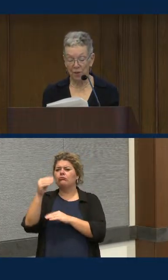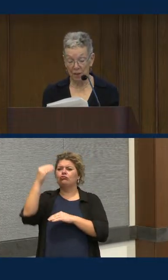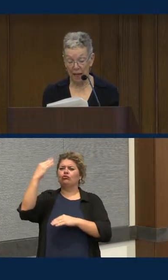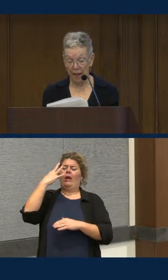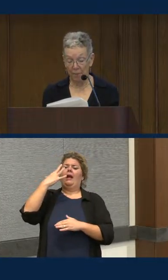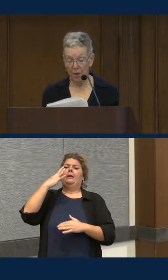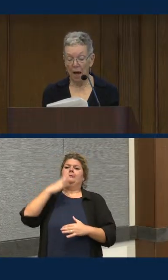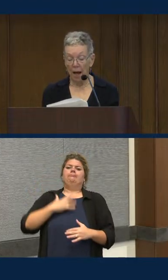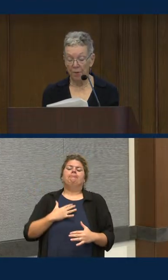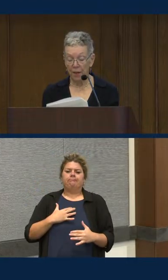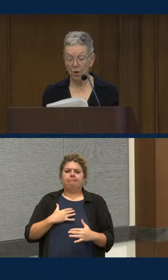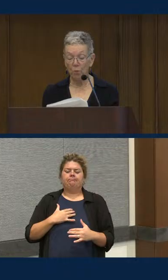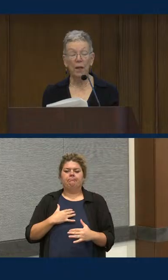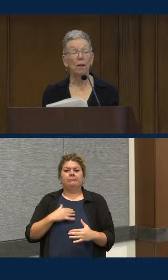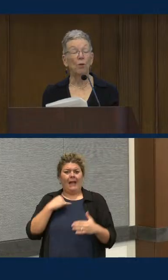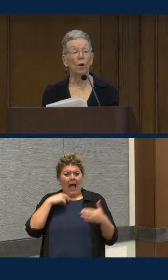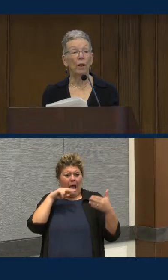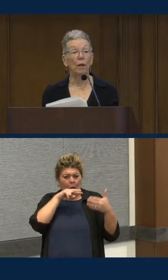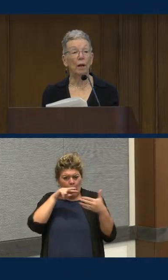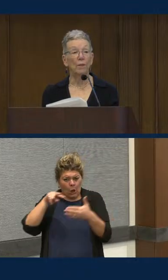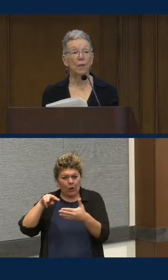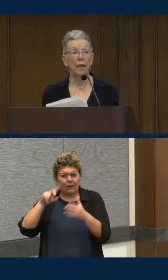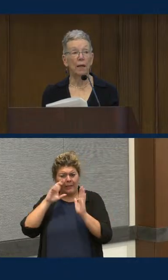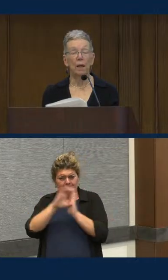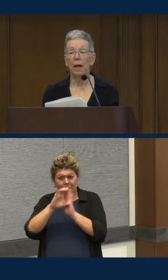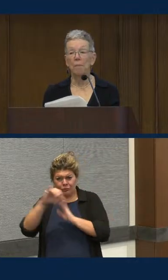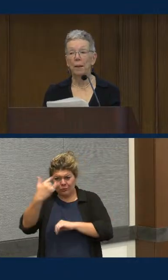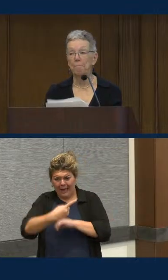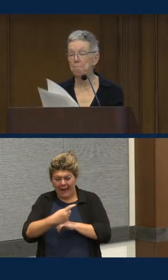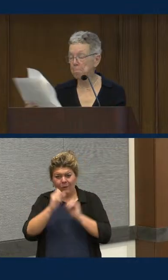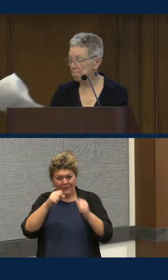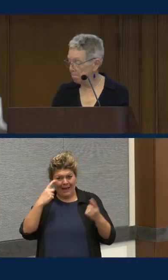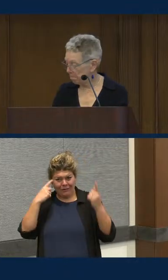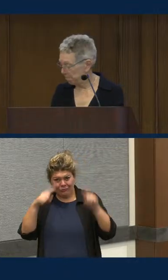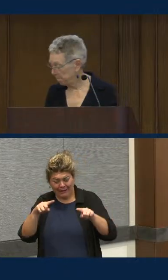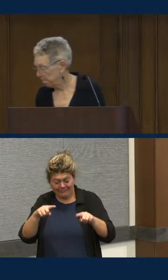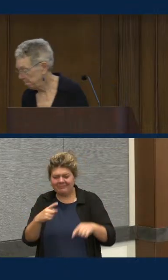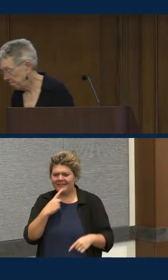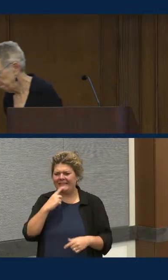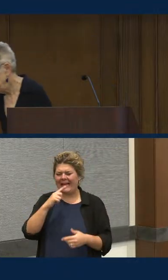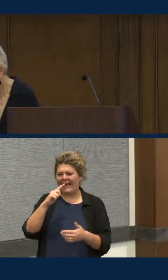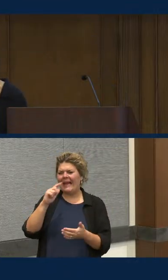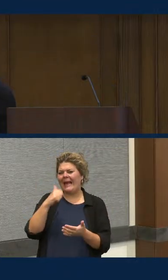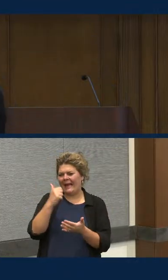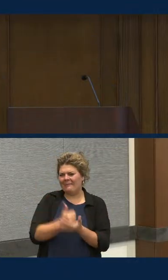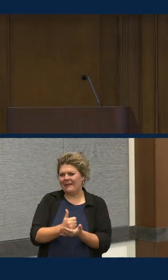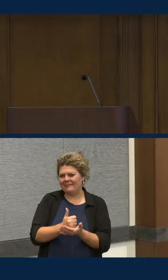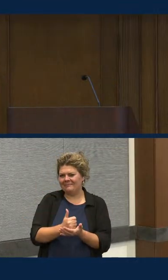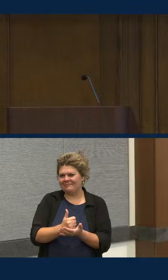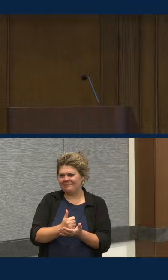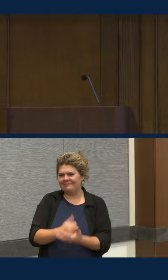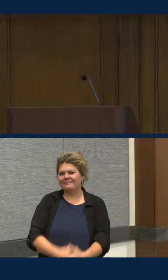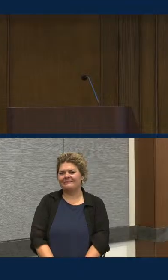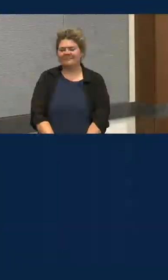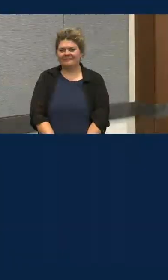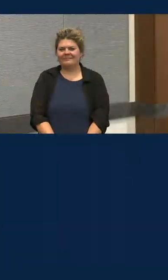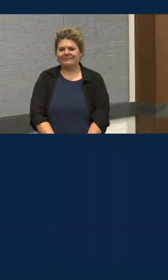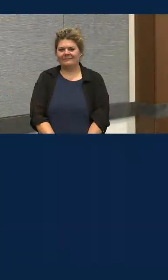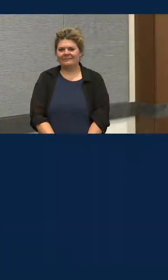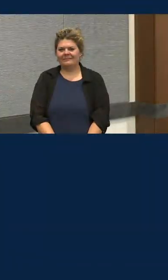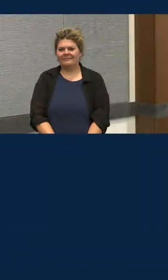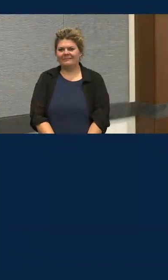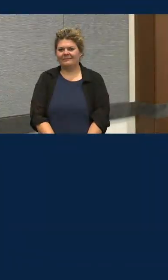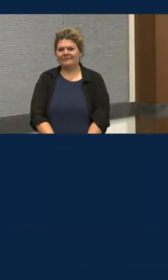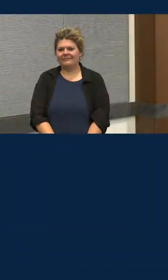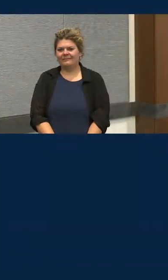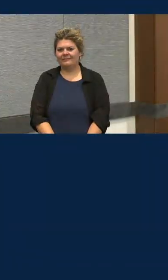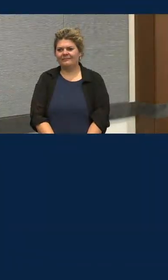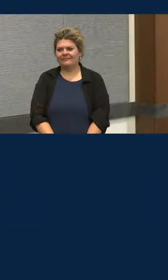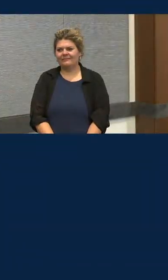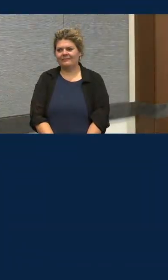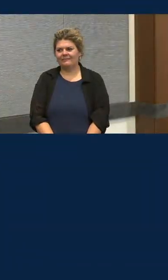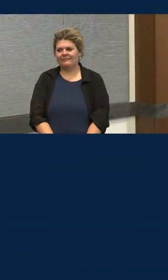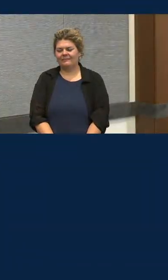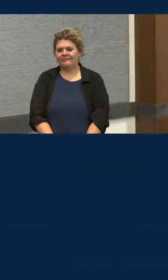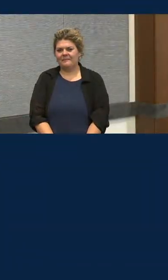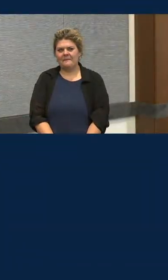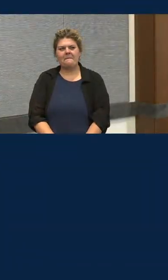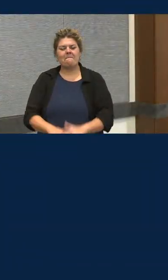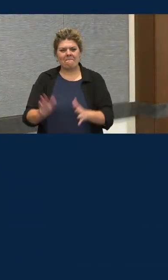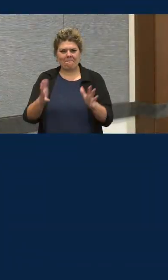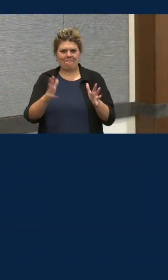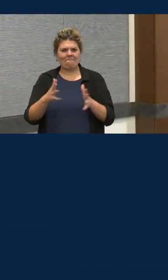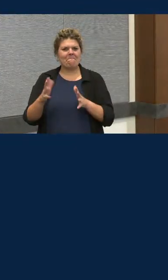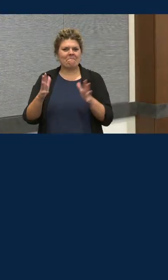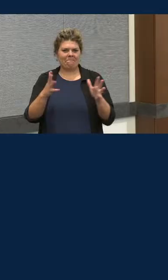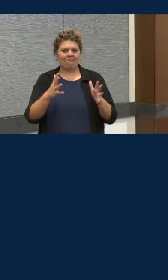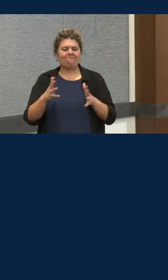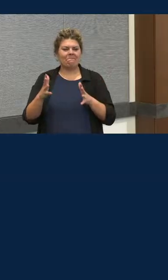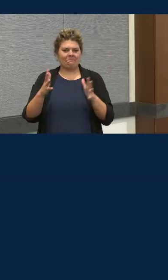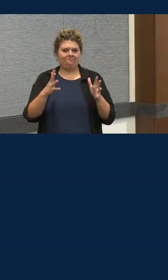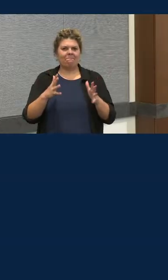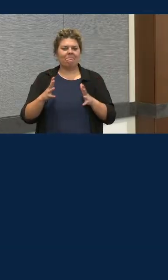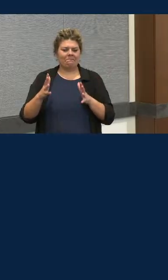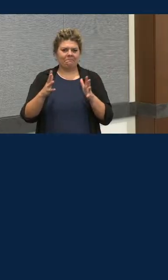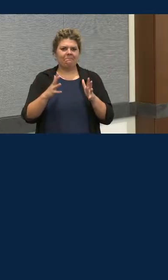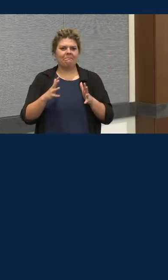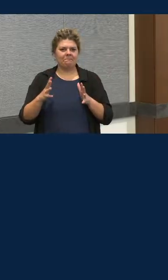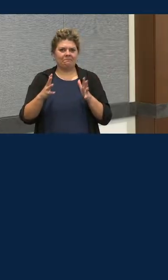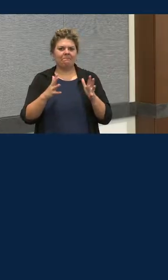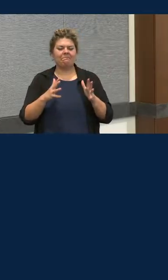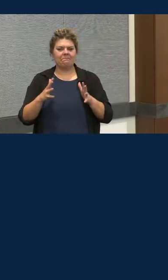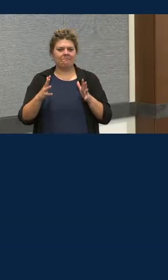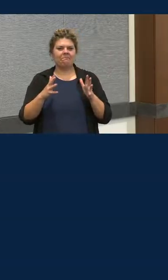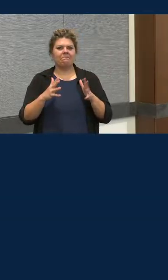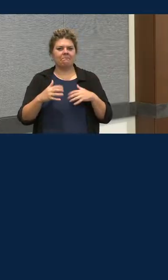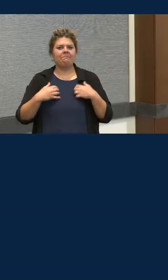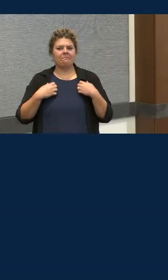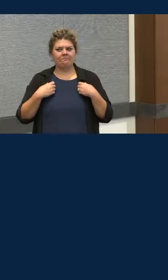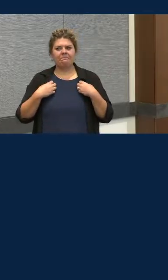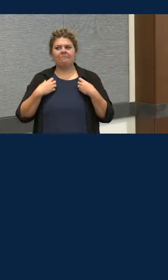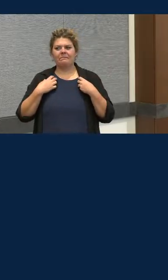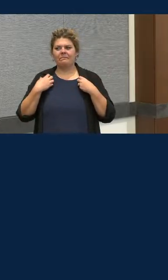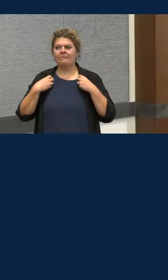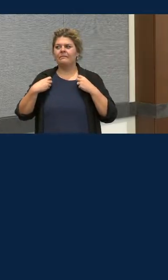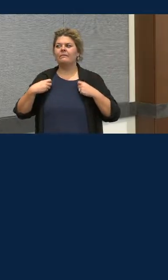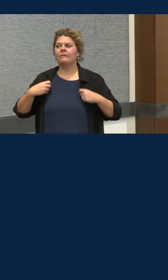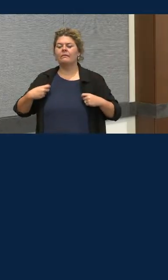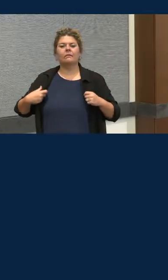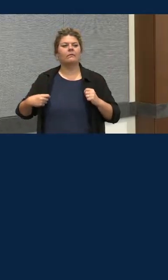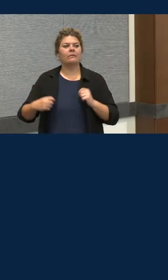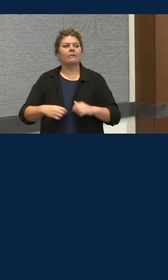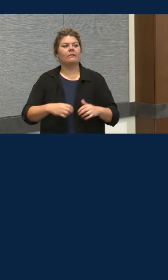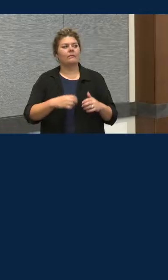and say amen.